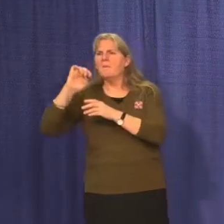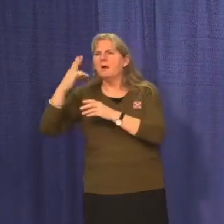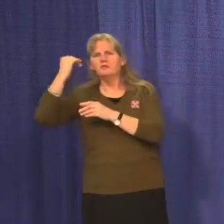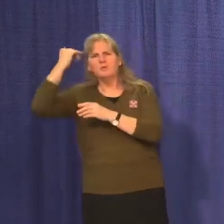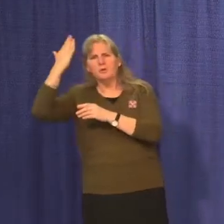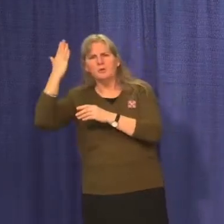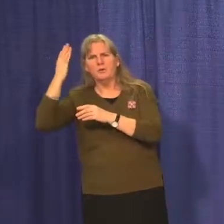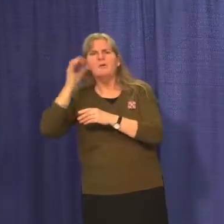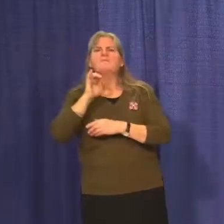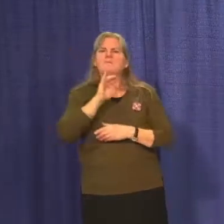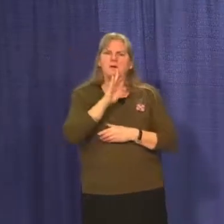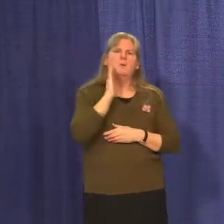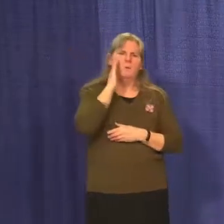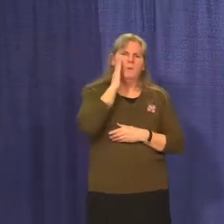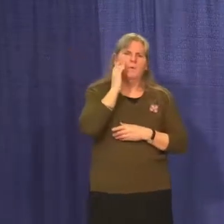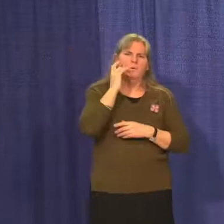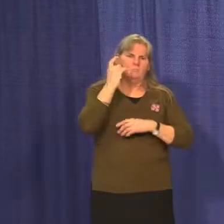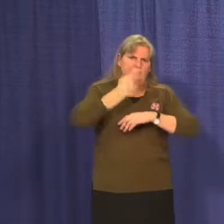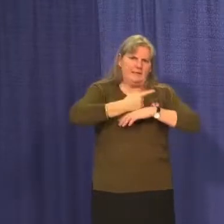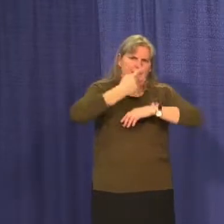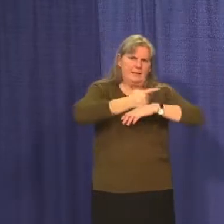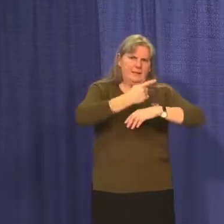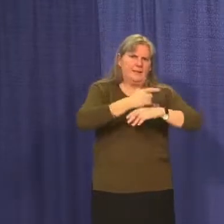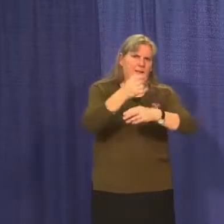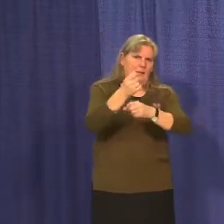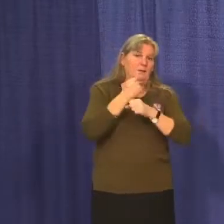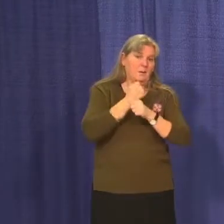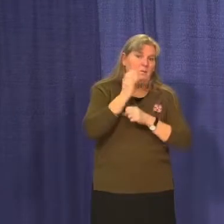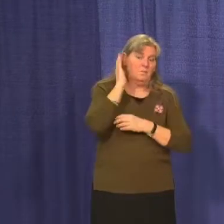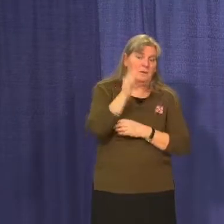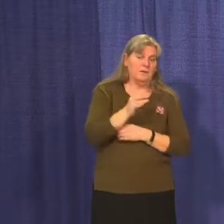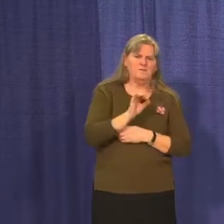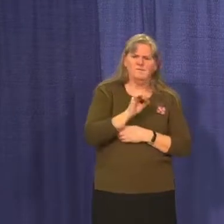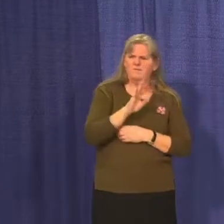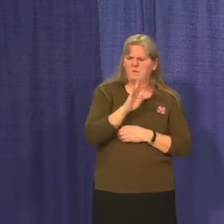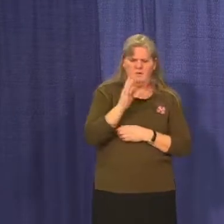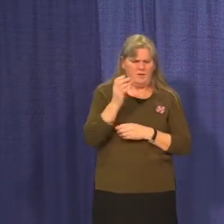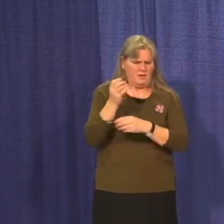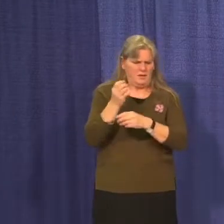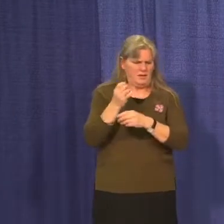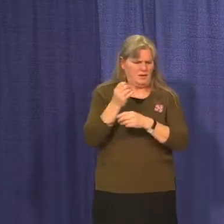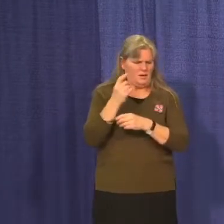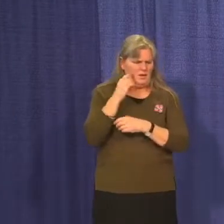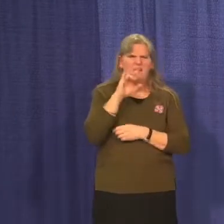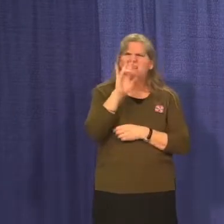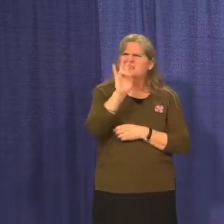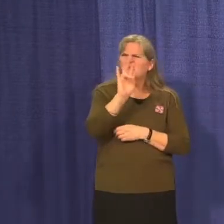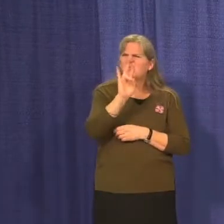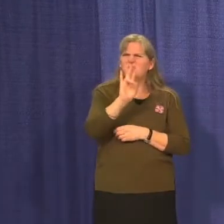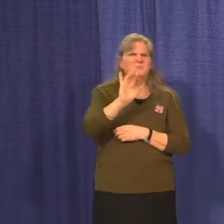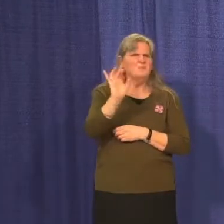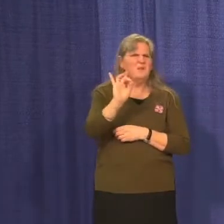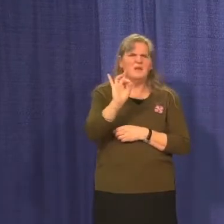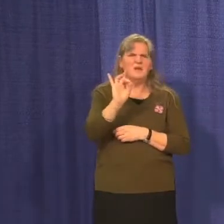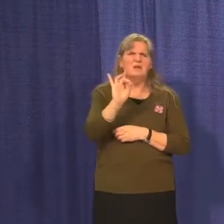confirmed for delivery yet. I believe the February date is around the seventh or eighth of